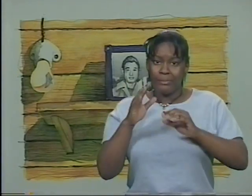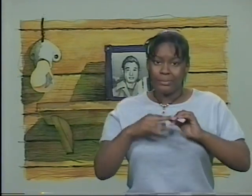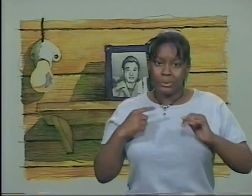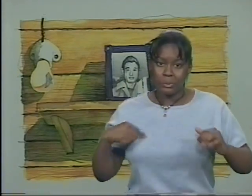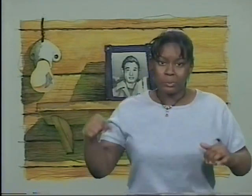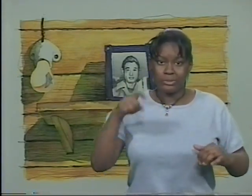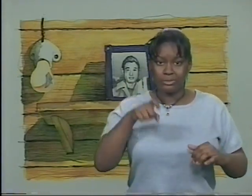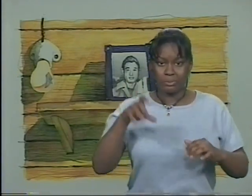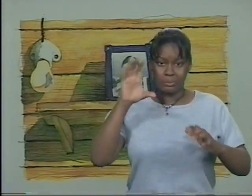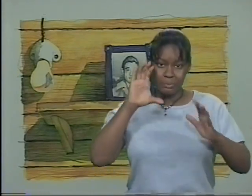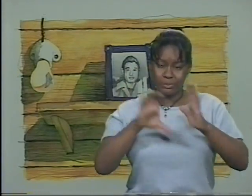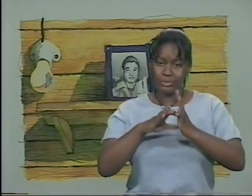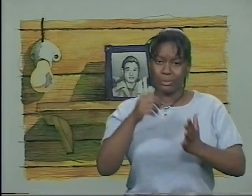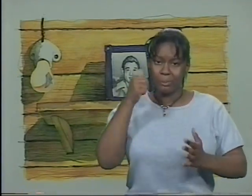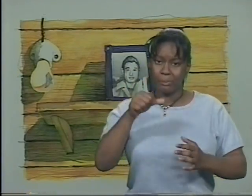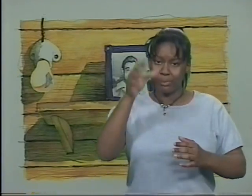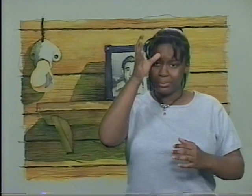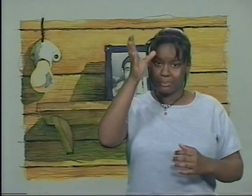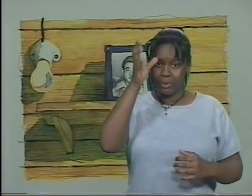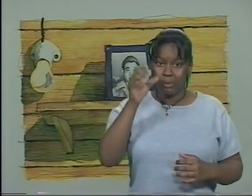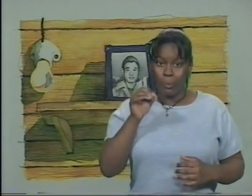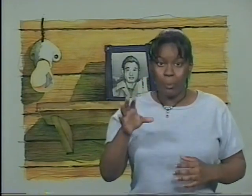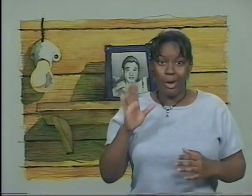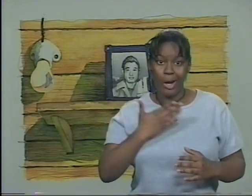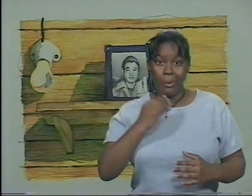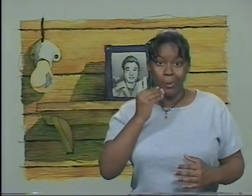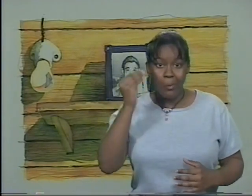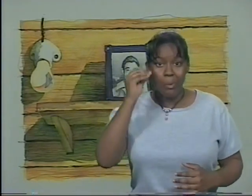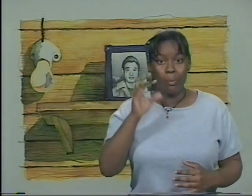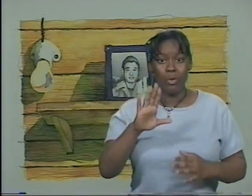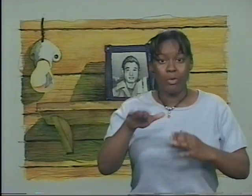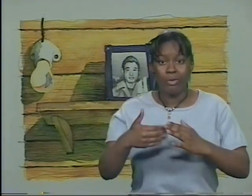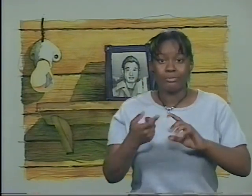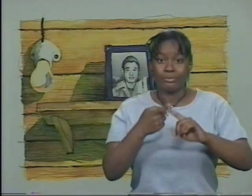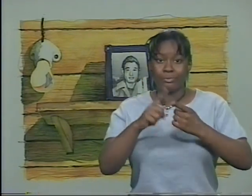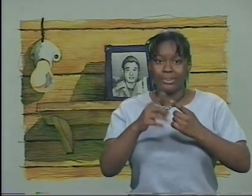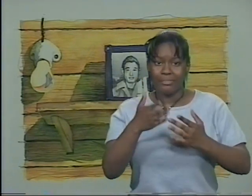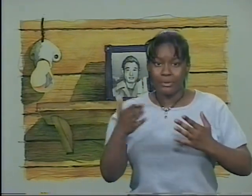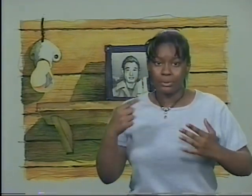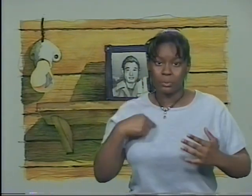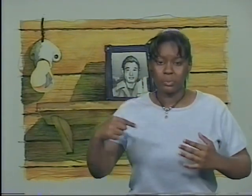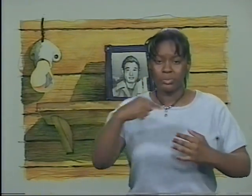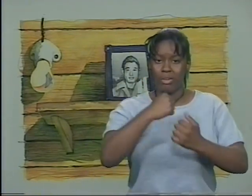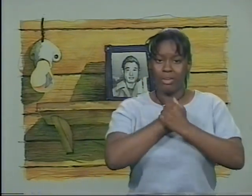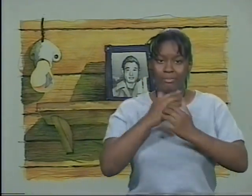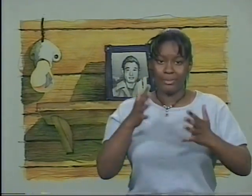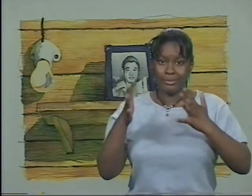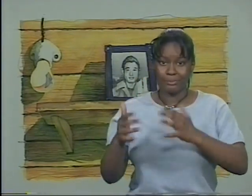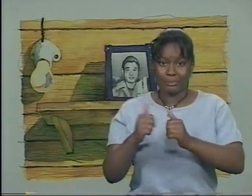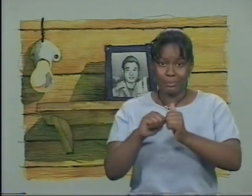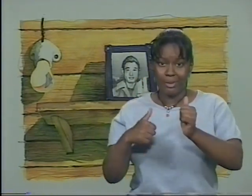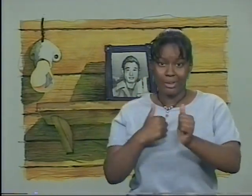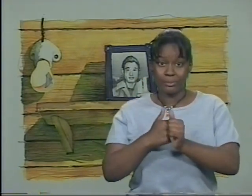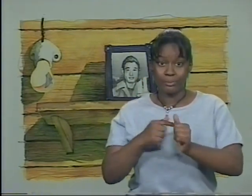"You don't need a bracelet to remember Laurie any more than we need a photo to remember Papa or our home or all the friends and things we